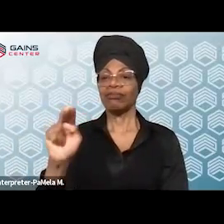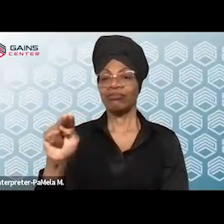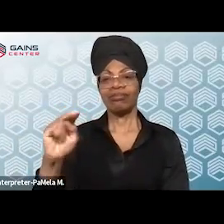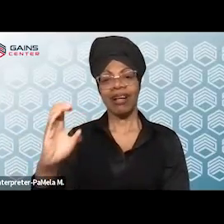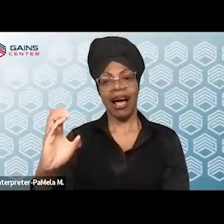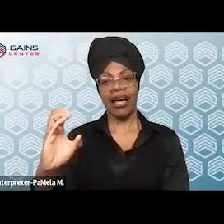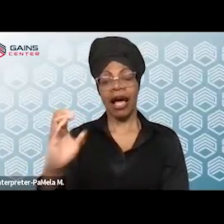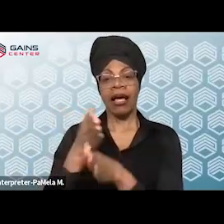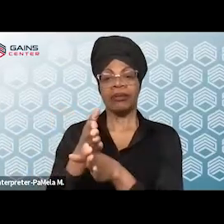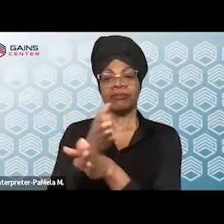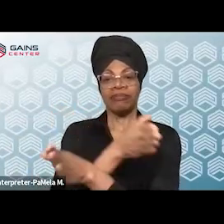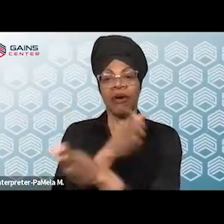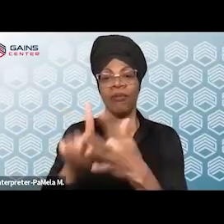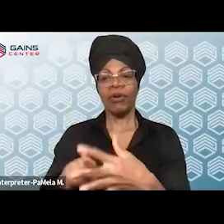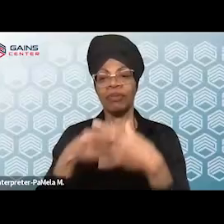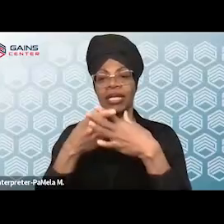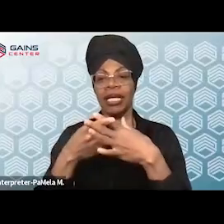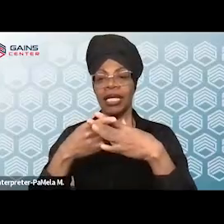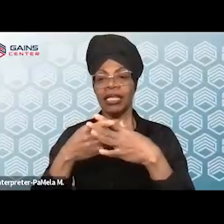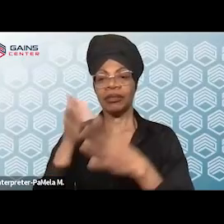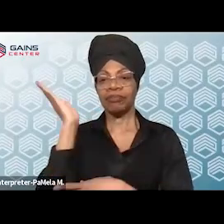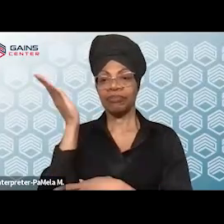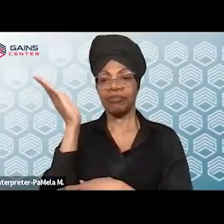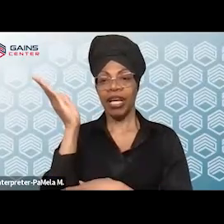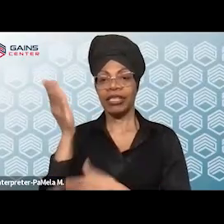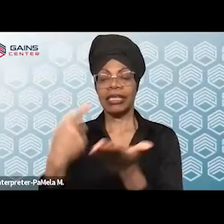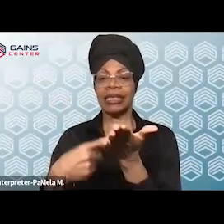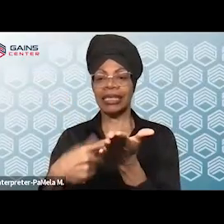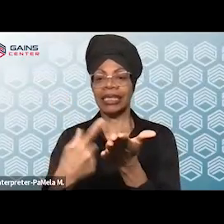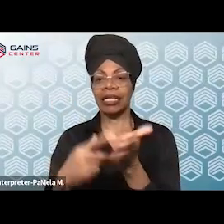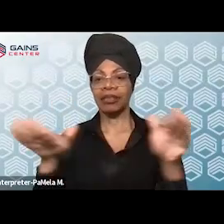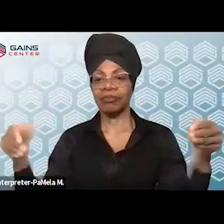Before we start our presentations, I'd like to cover a few introductory items.